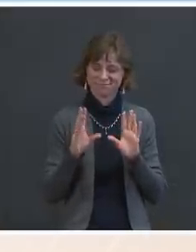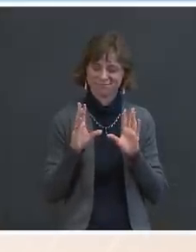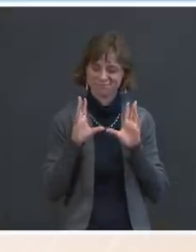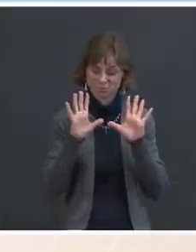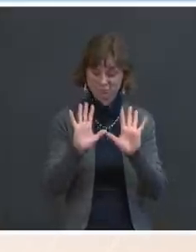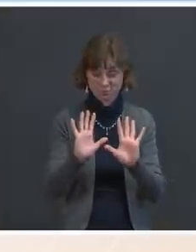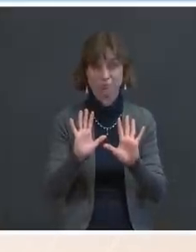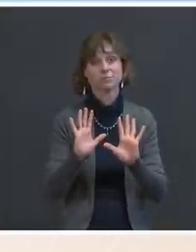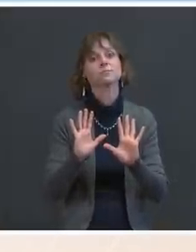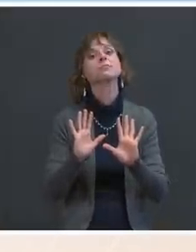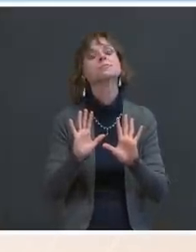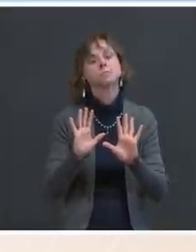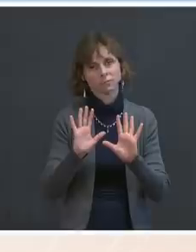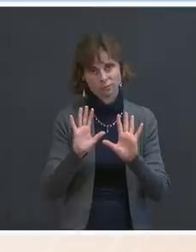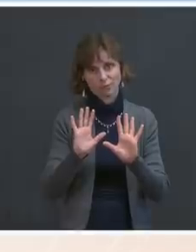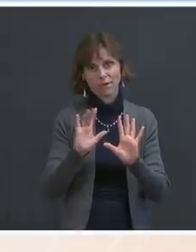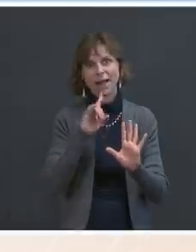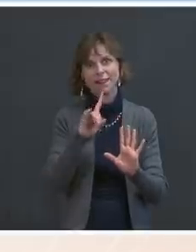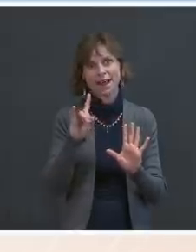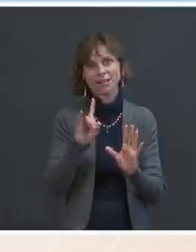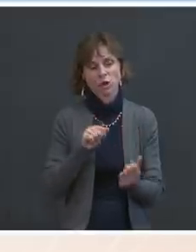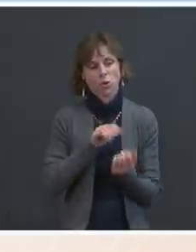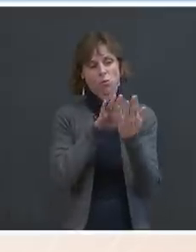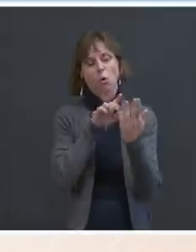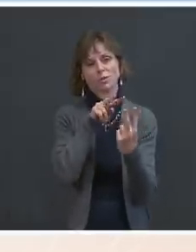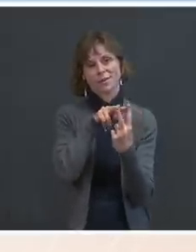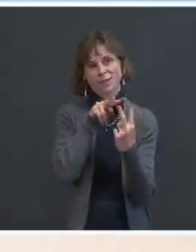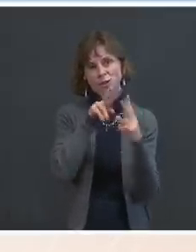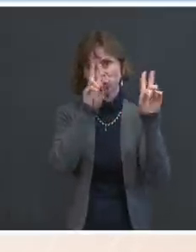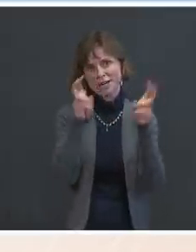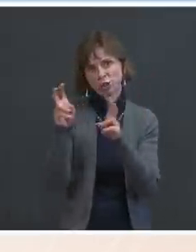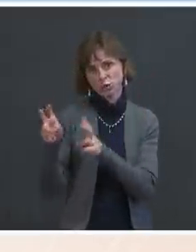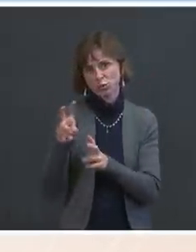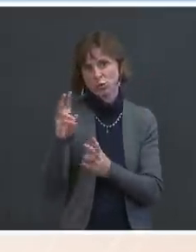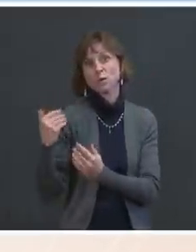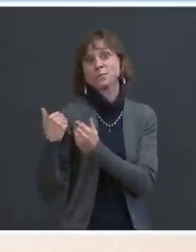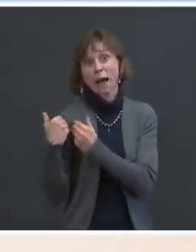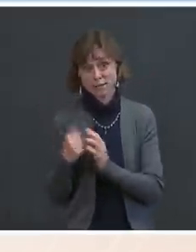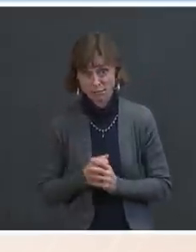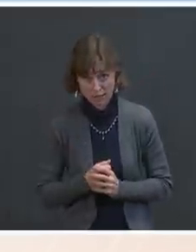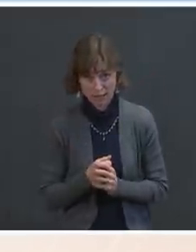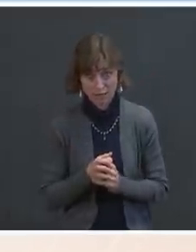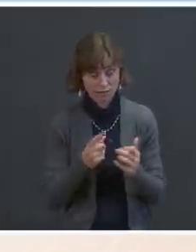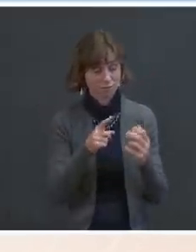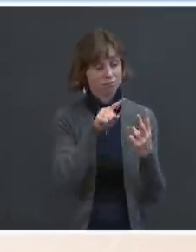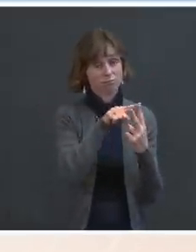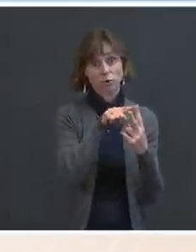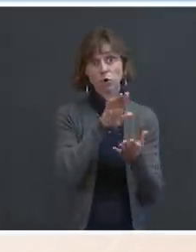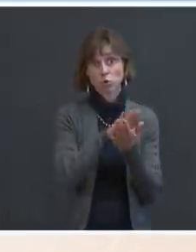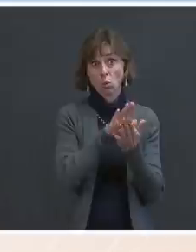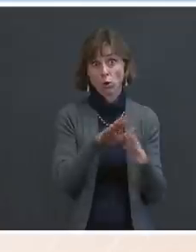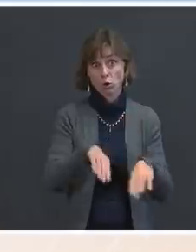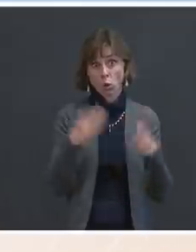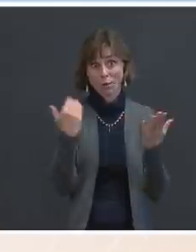let's take a responsible approach to the two issues. Okay? One is schools reopening. There's been eight mitigation steps